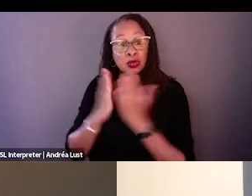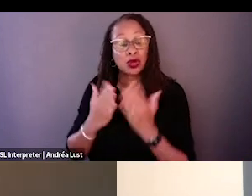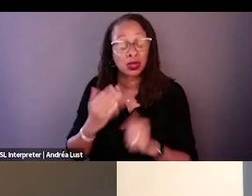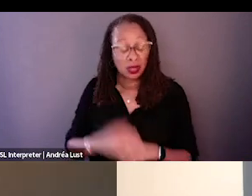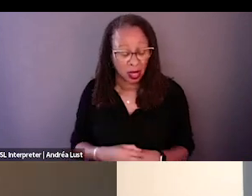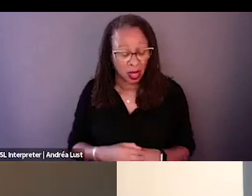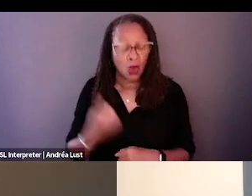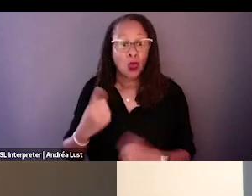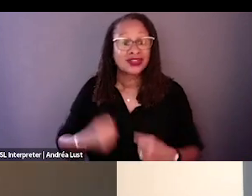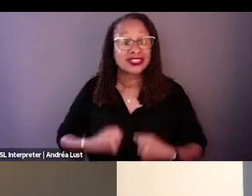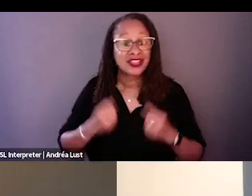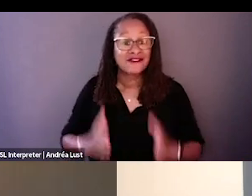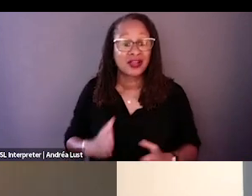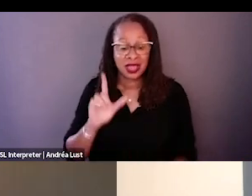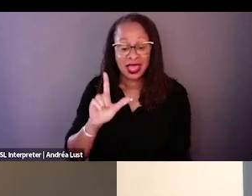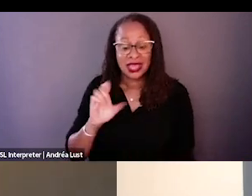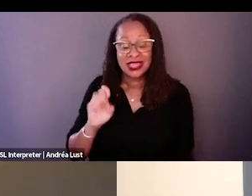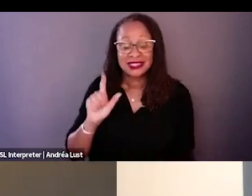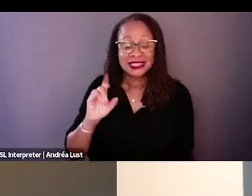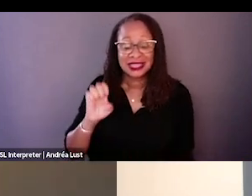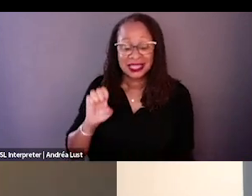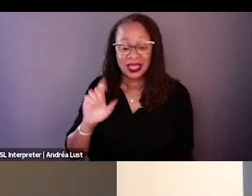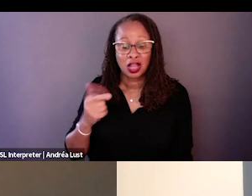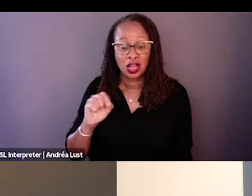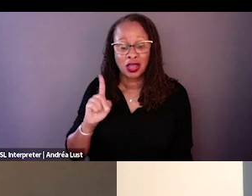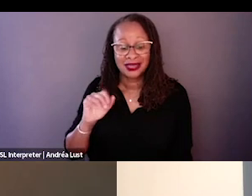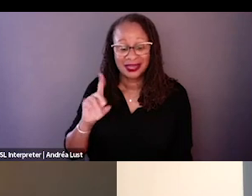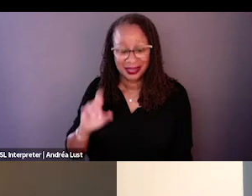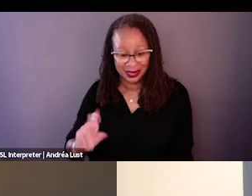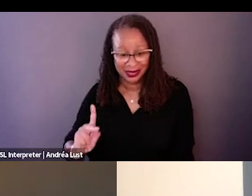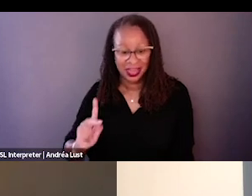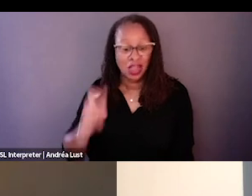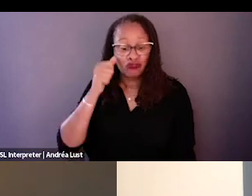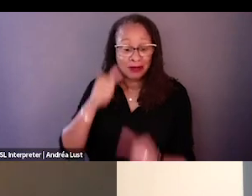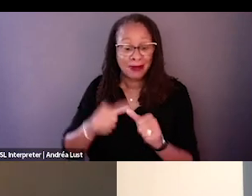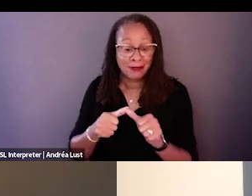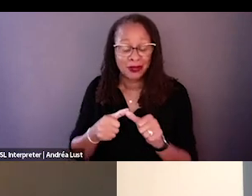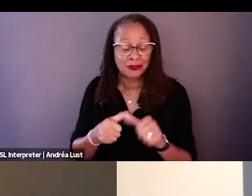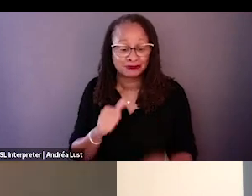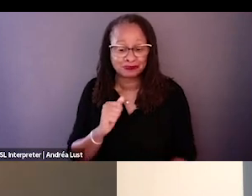itself is of course, silent. They did not record the sound that we heard.